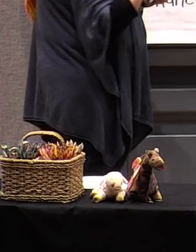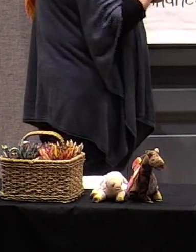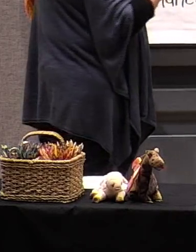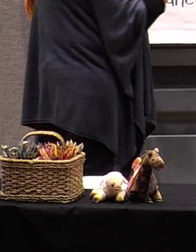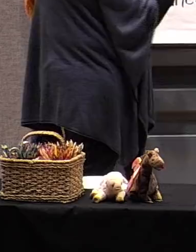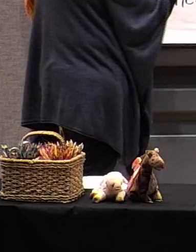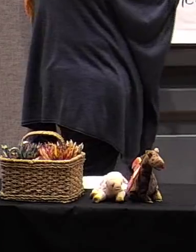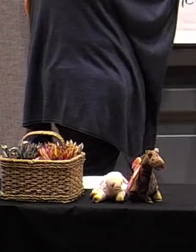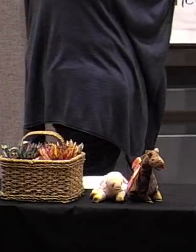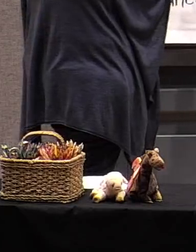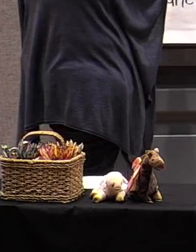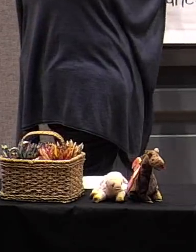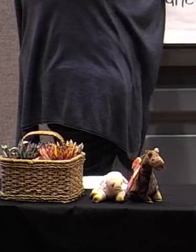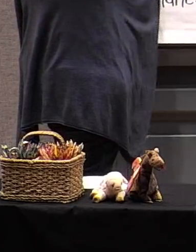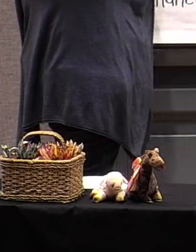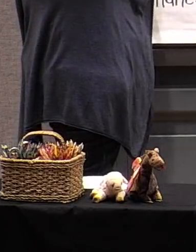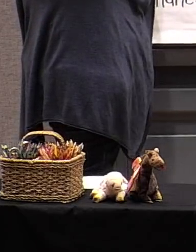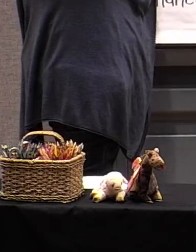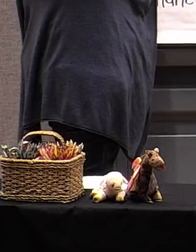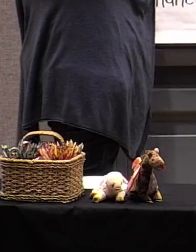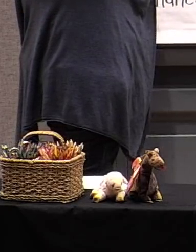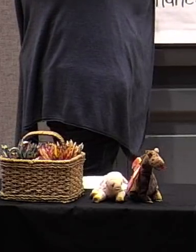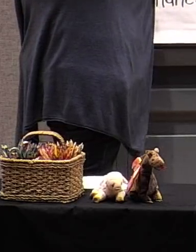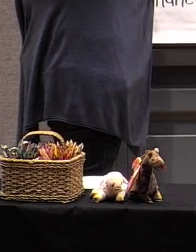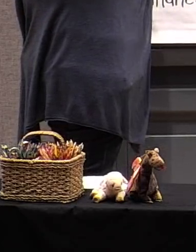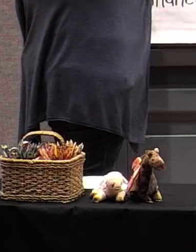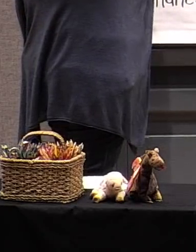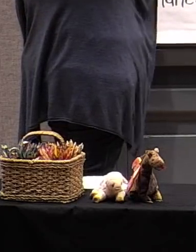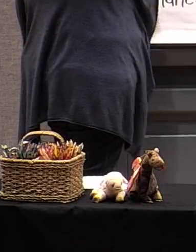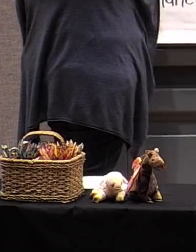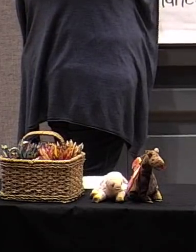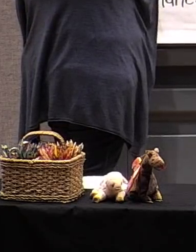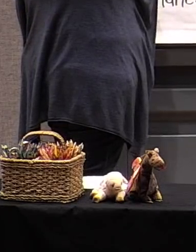Taking good care of your pets, I heard somebody say. That's a great way to be kind.